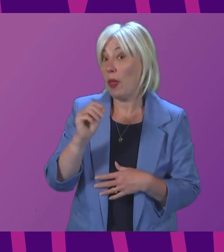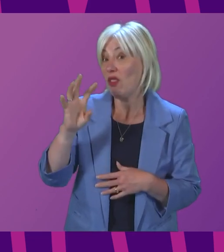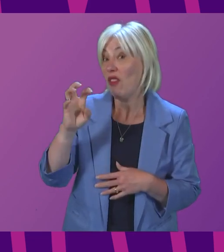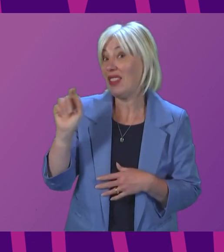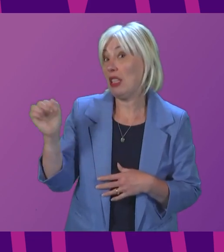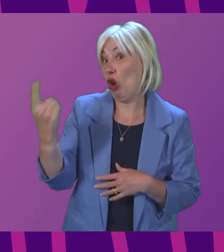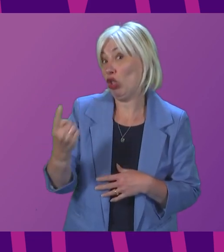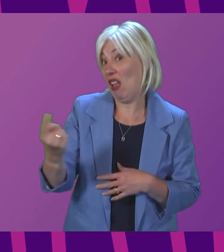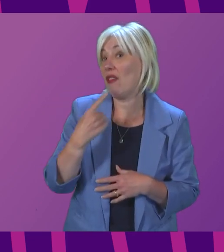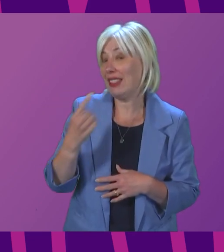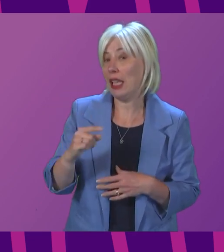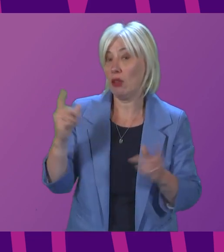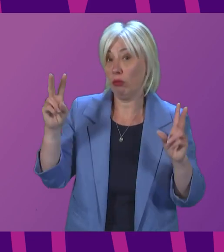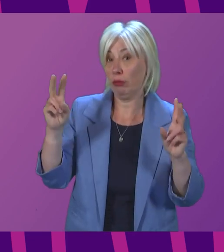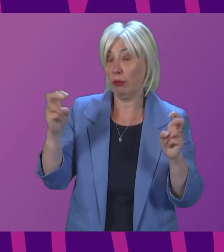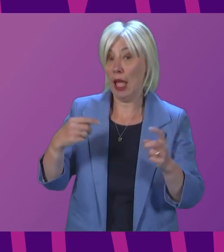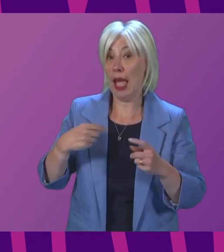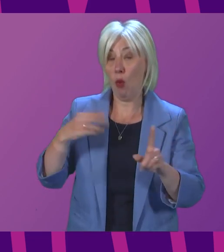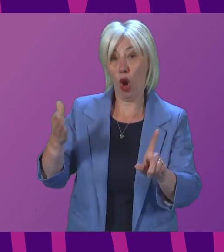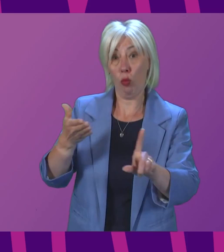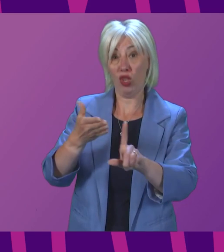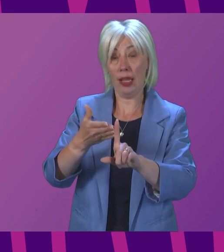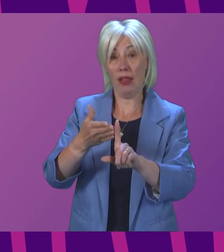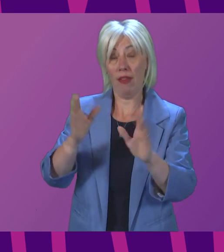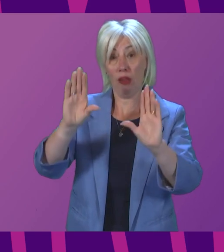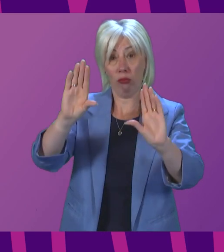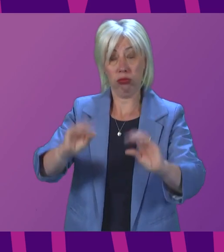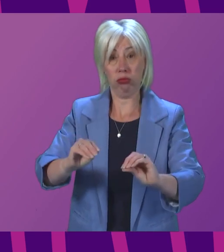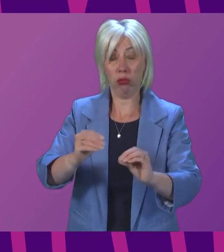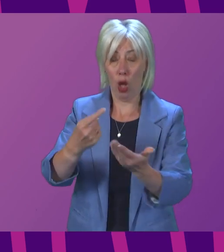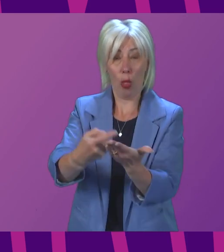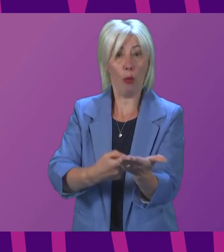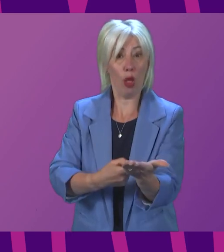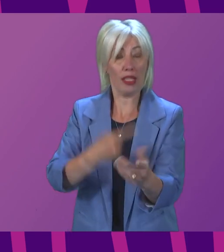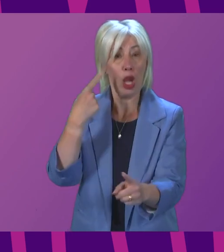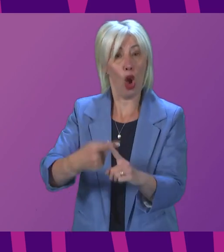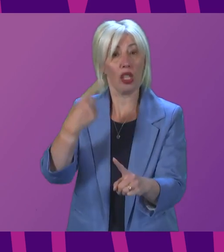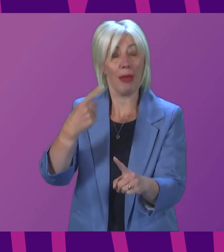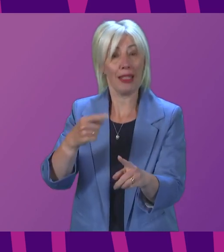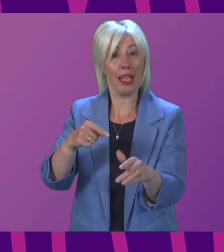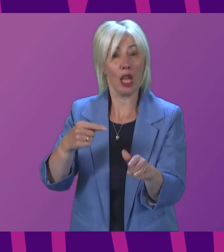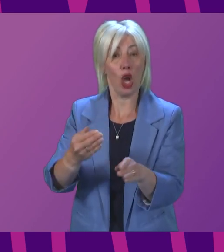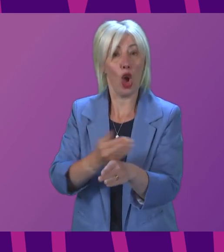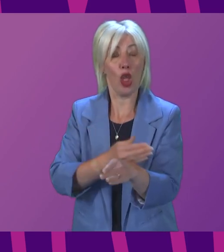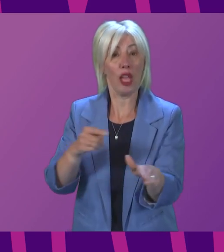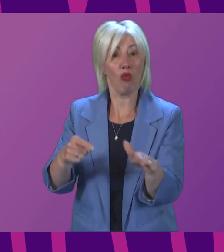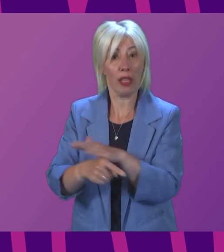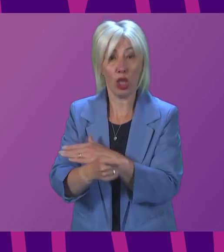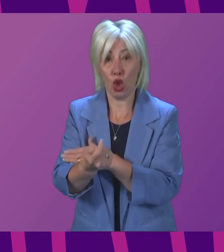“Our objective remains to end the policy of automatic early release ... as soon as we are able to.”—